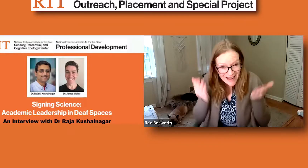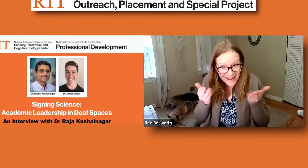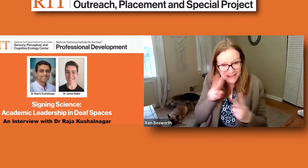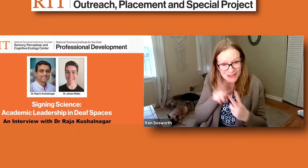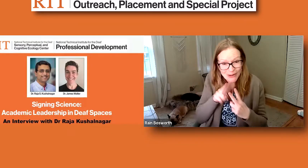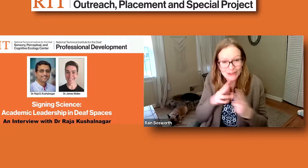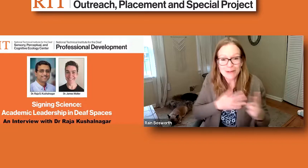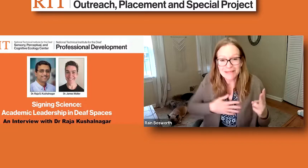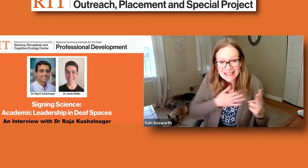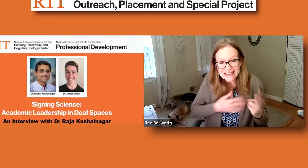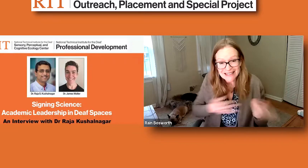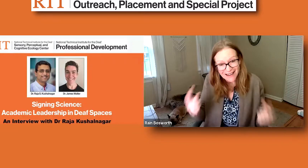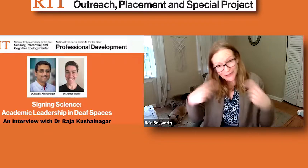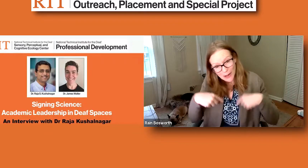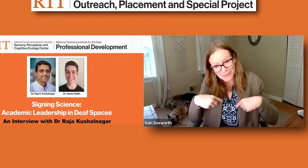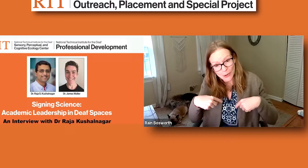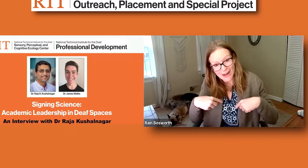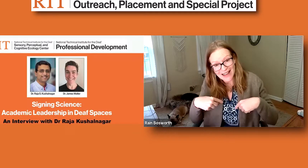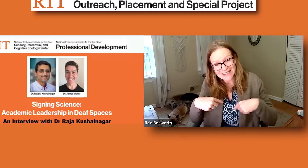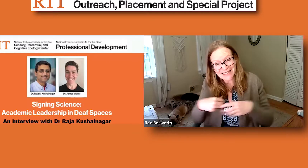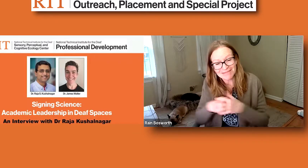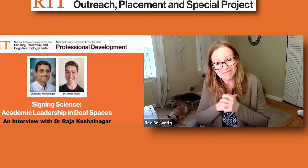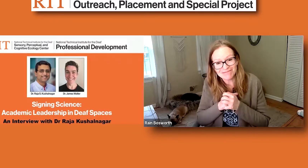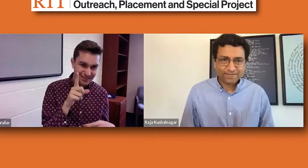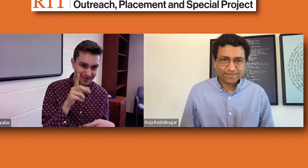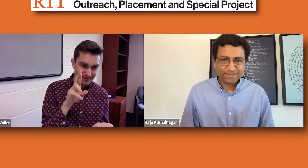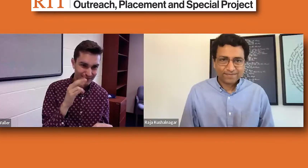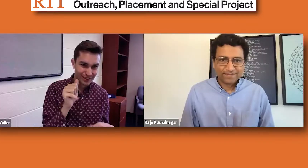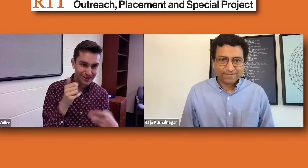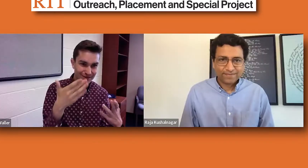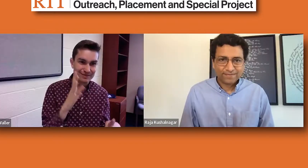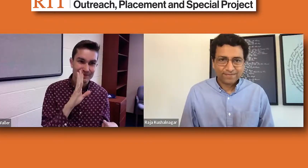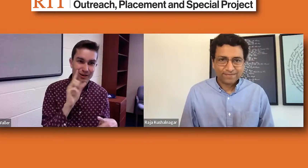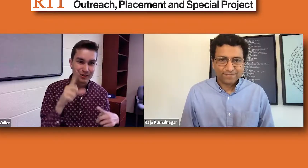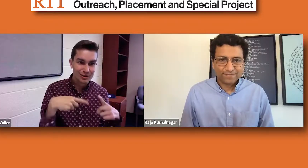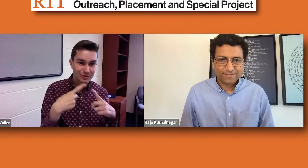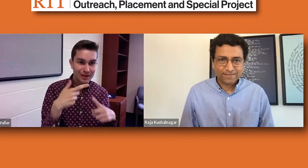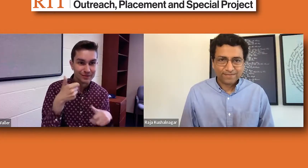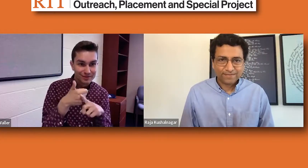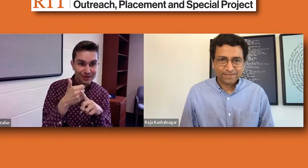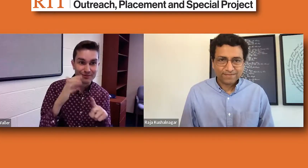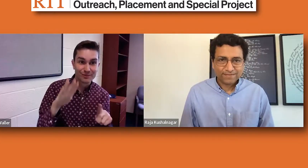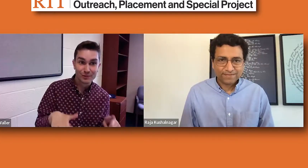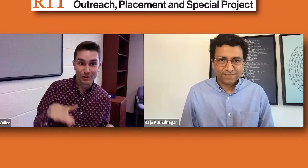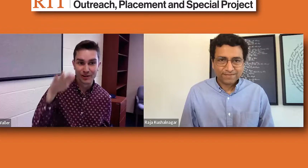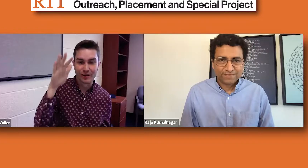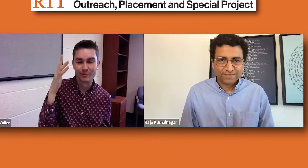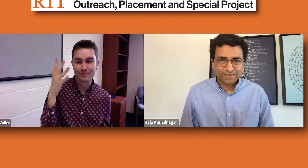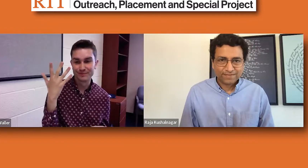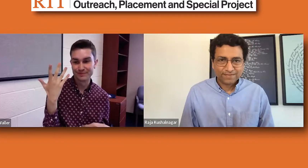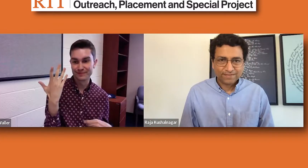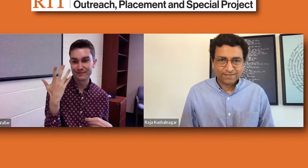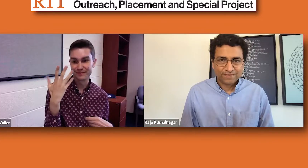Waller and Dr. Crucial Nagar can turn their cameras on. So, Raja, could